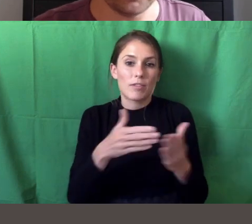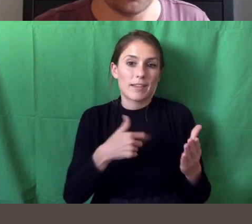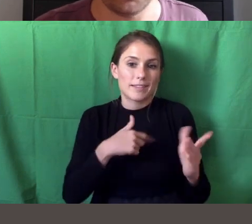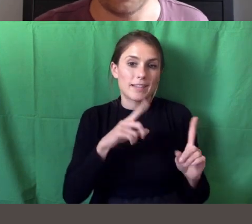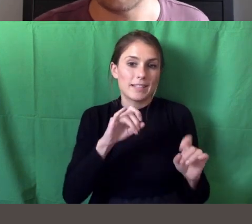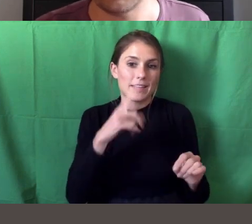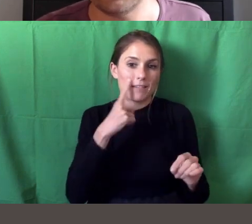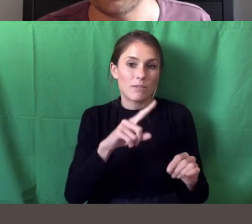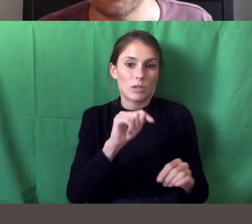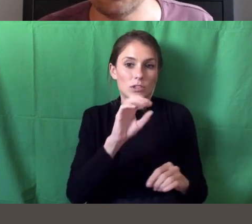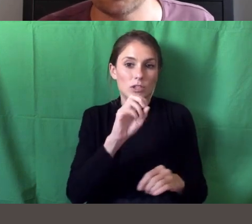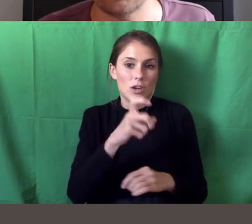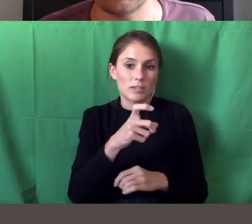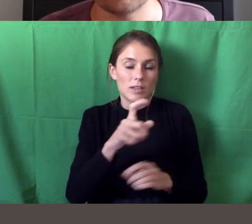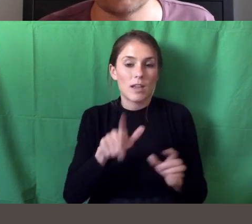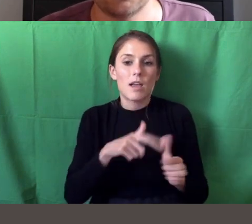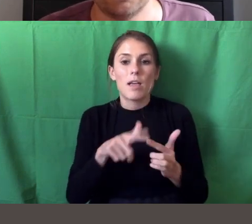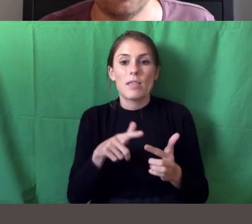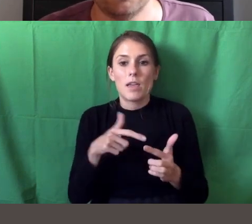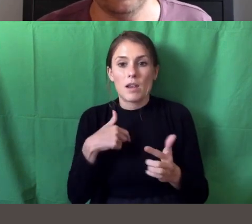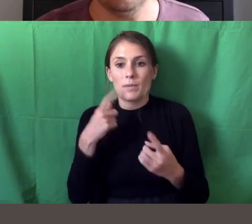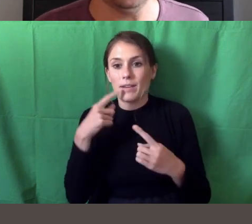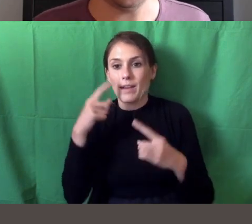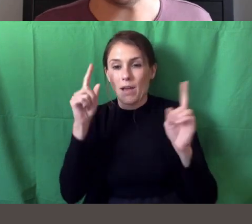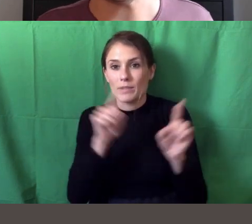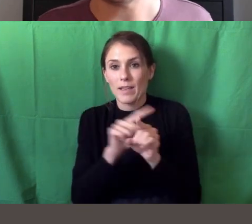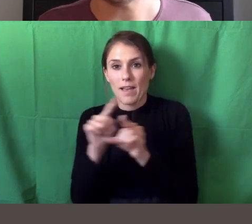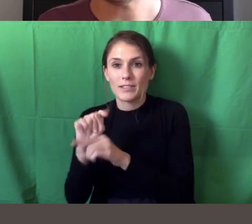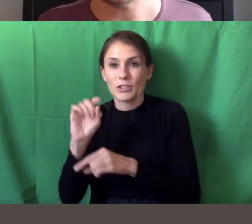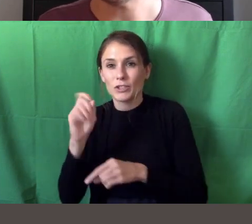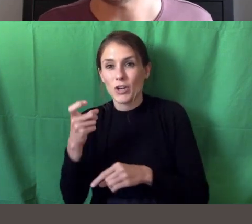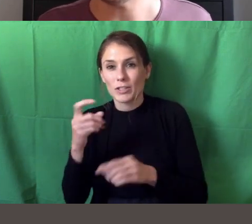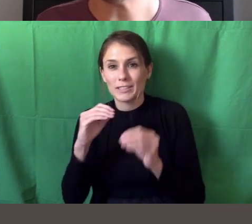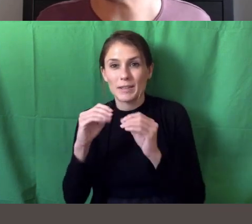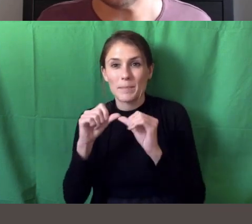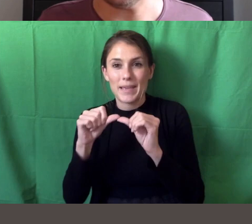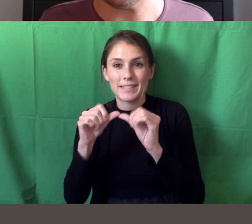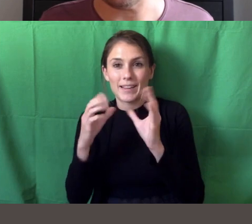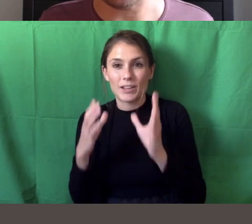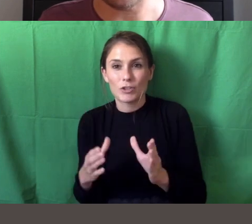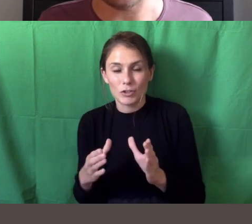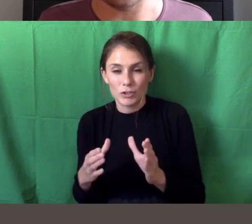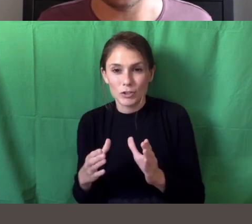time like that, combined with all the other things I did for tox. And then I was announced